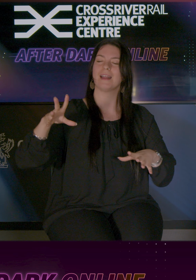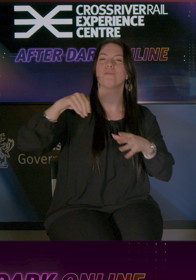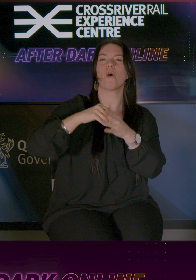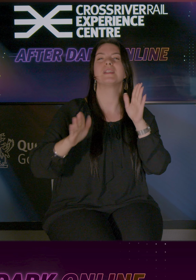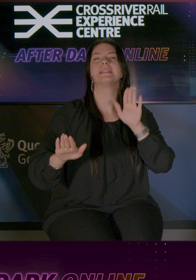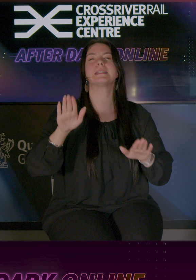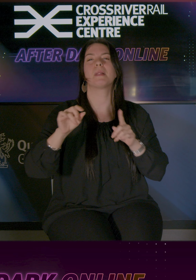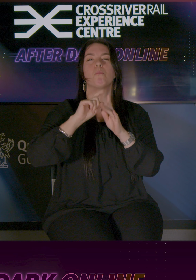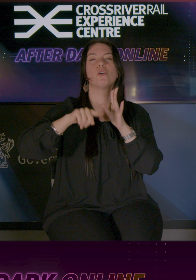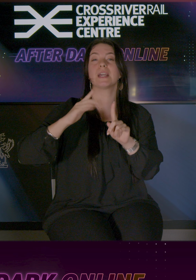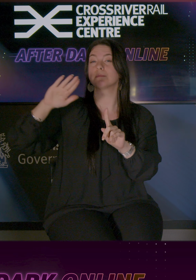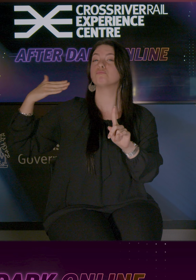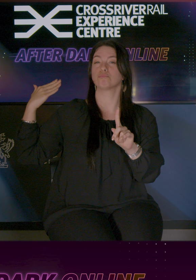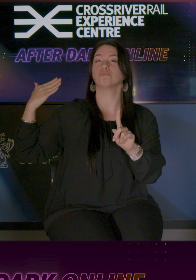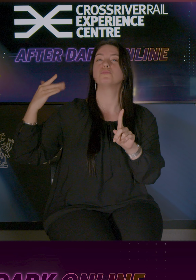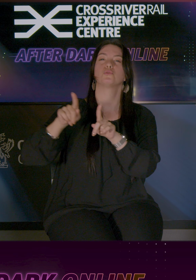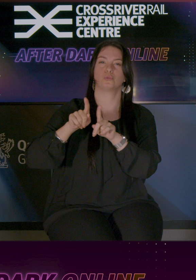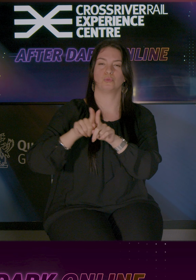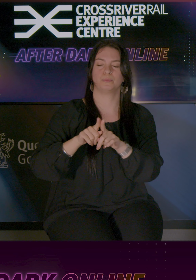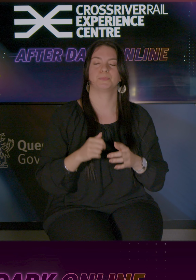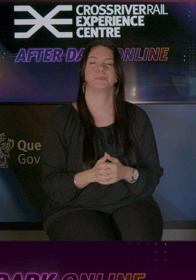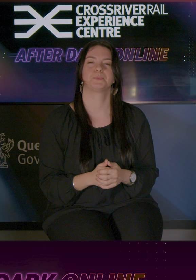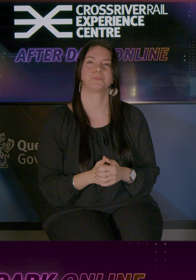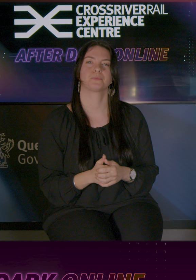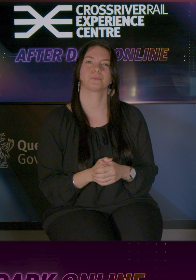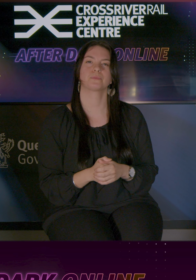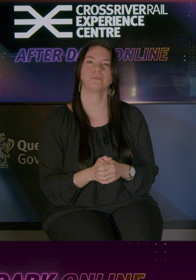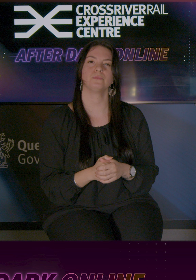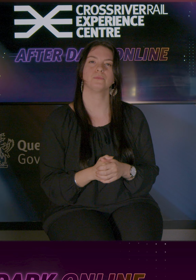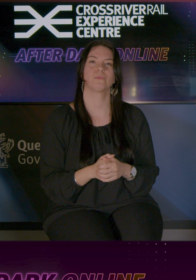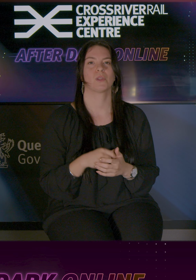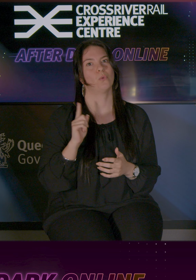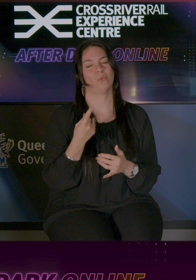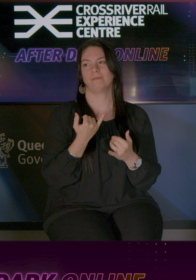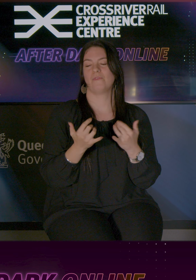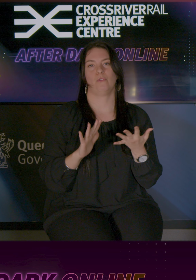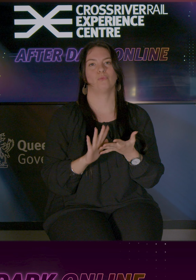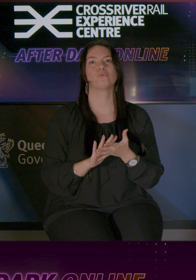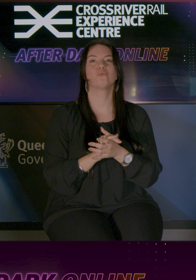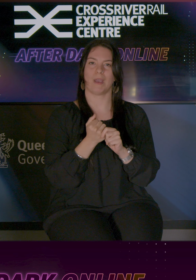previously and our public transport customers and we are really grateful to the partners that